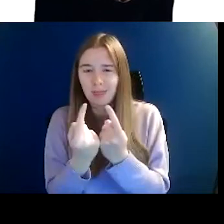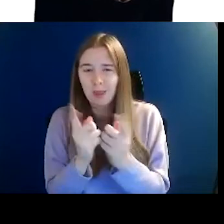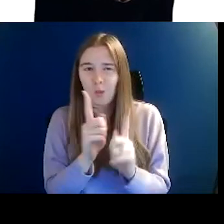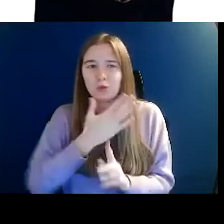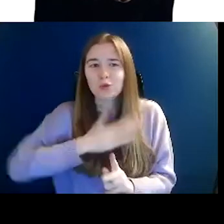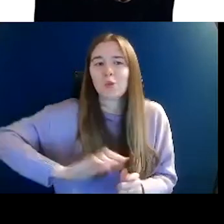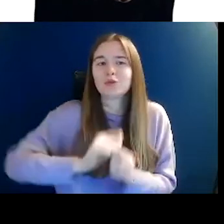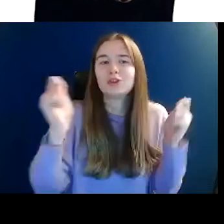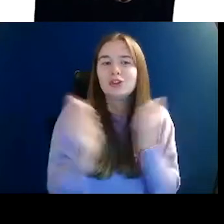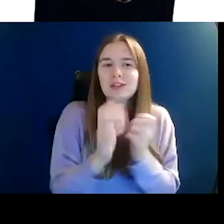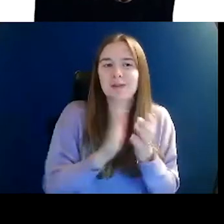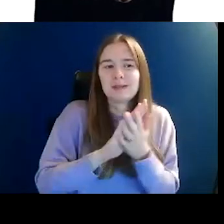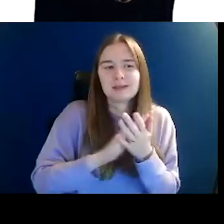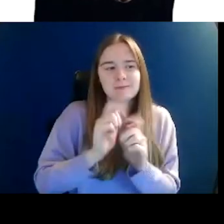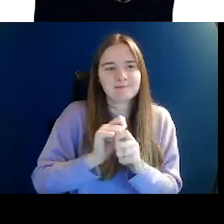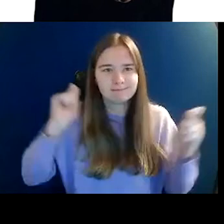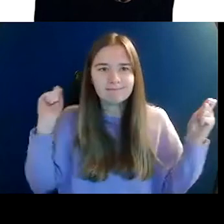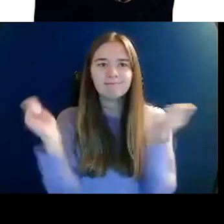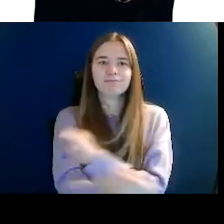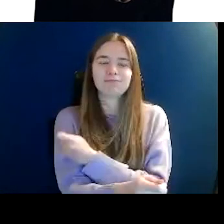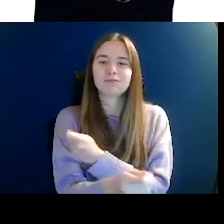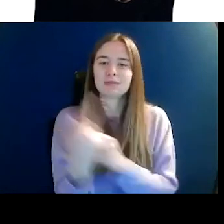fundamentally shift direction and accelerate change?